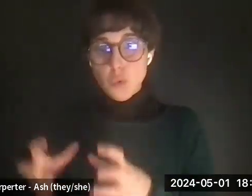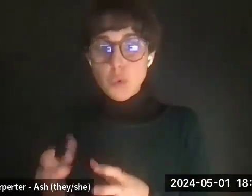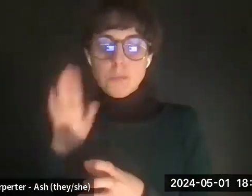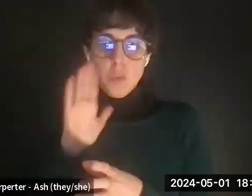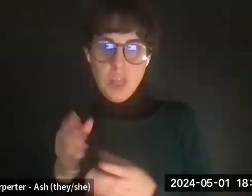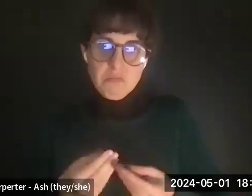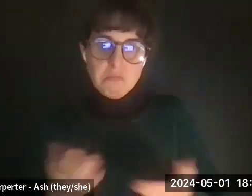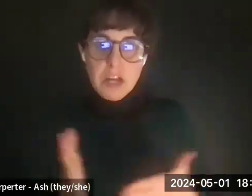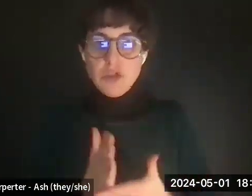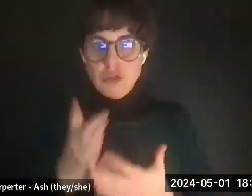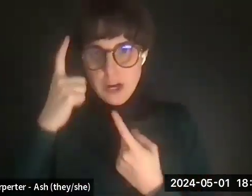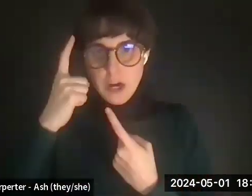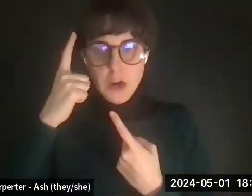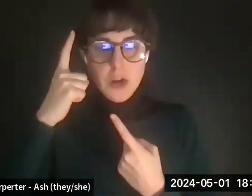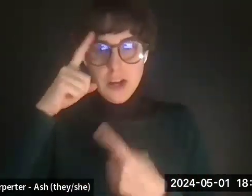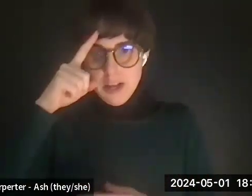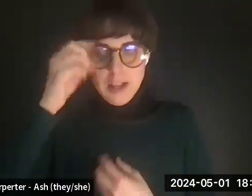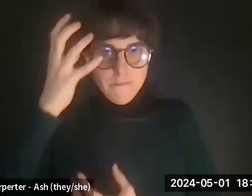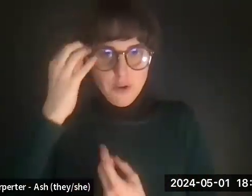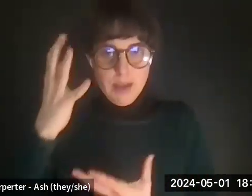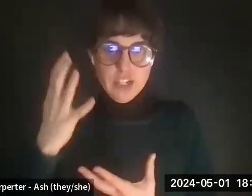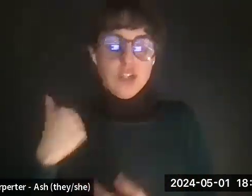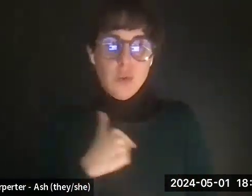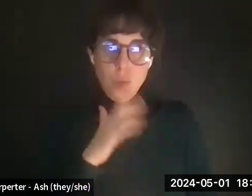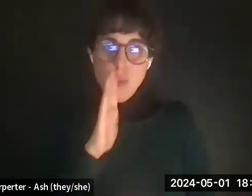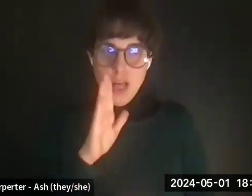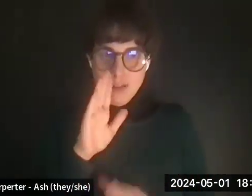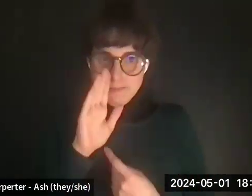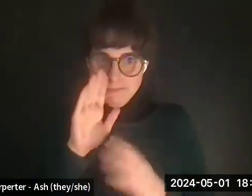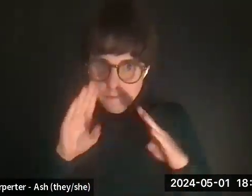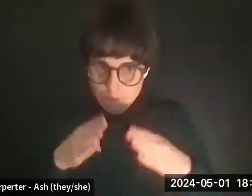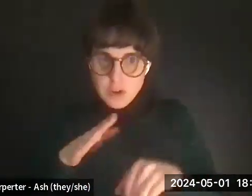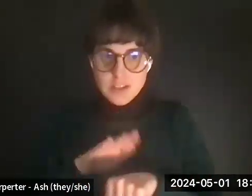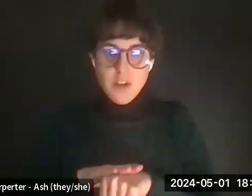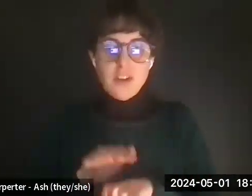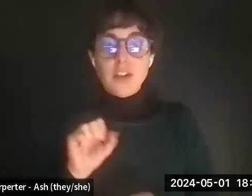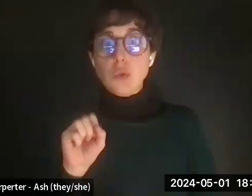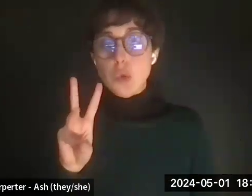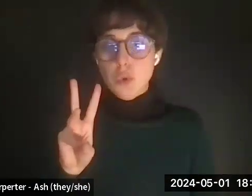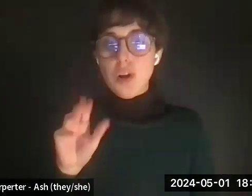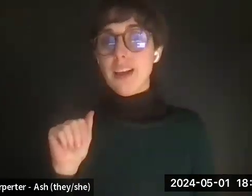to social workers about the A SWB next steps ideas in, in